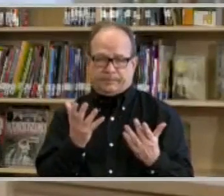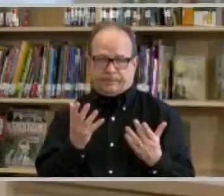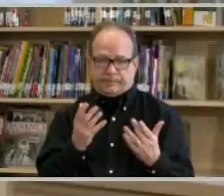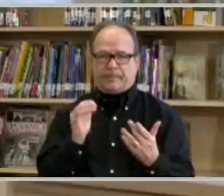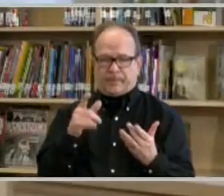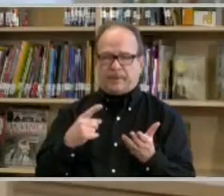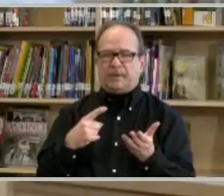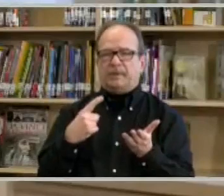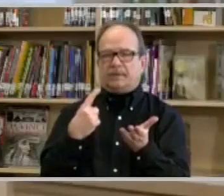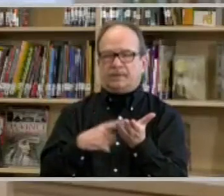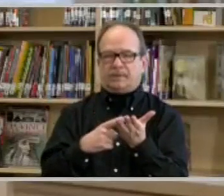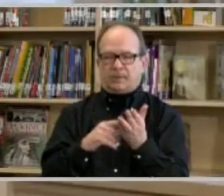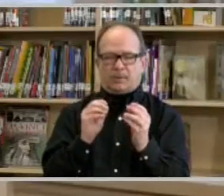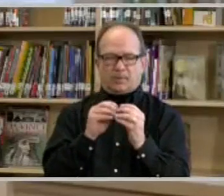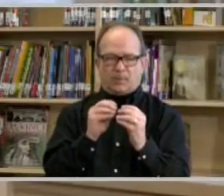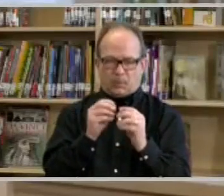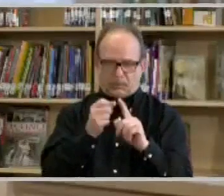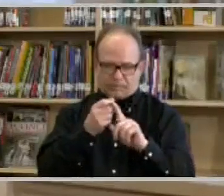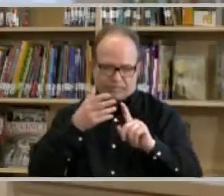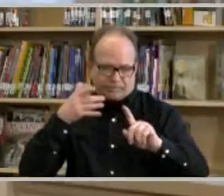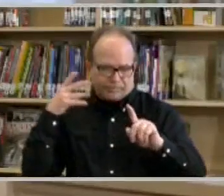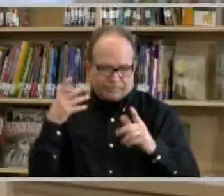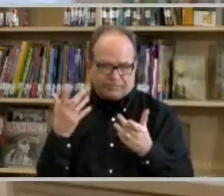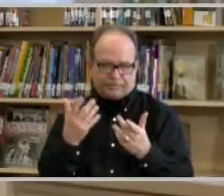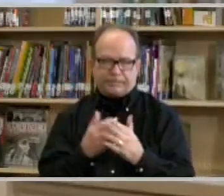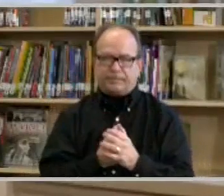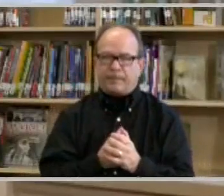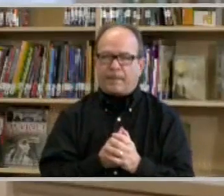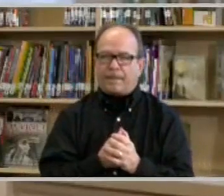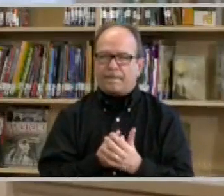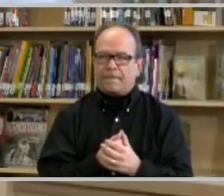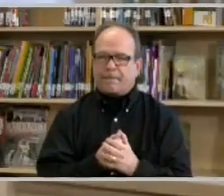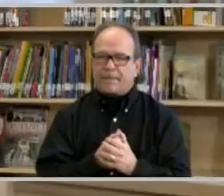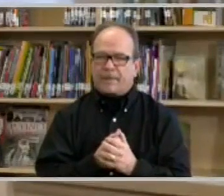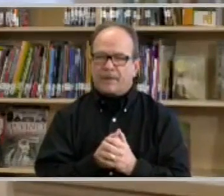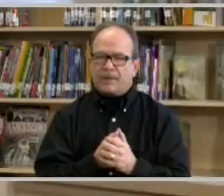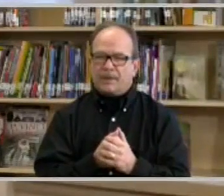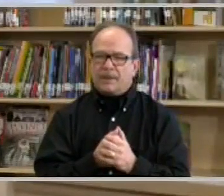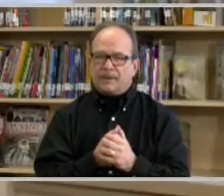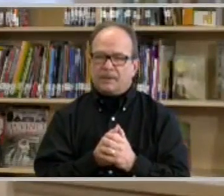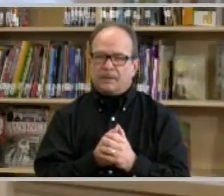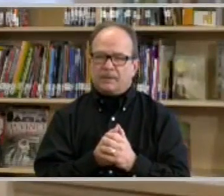SO WHY DON'T WE TALK ABOUT THAT A LITTLE MORE.